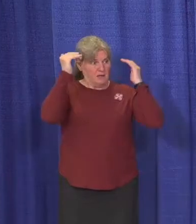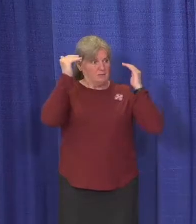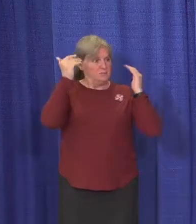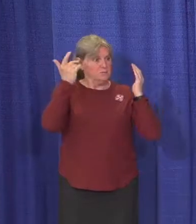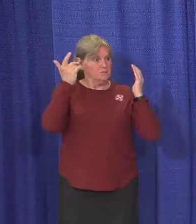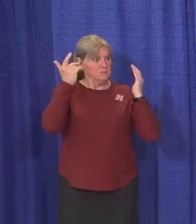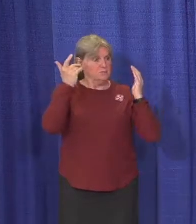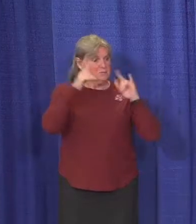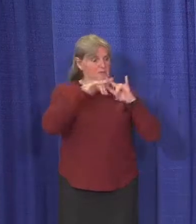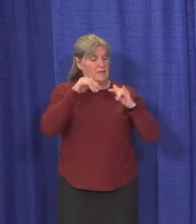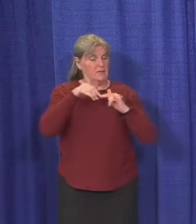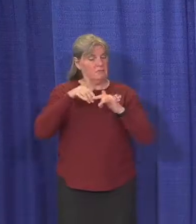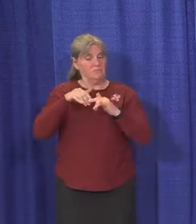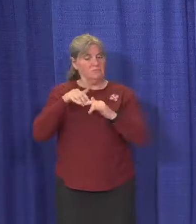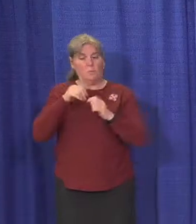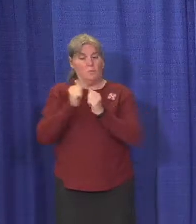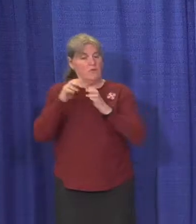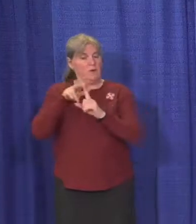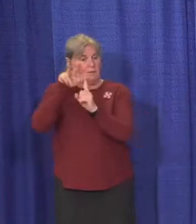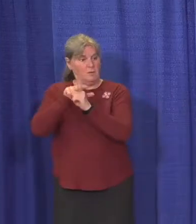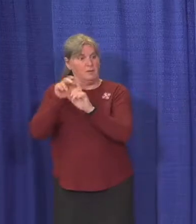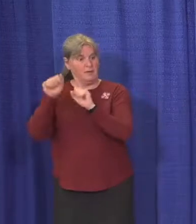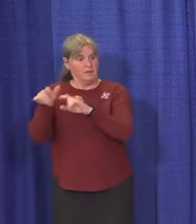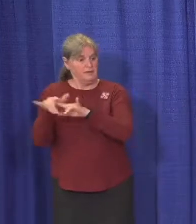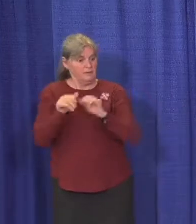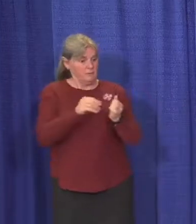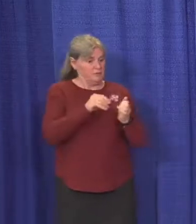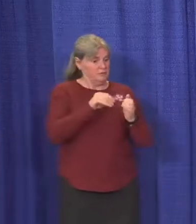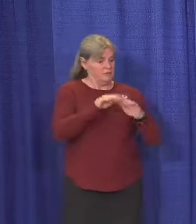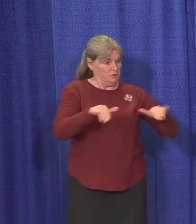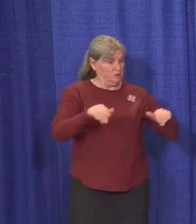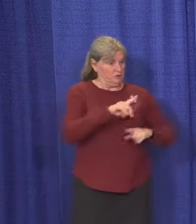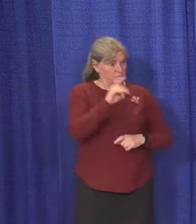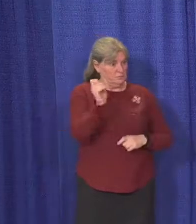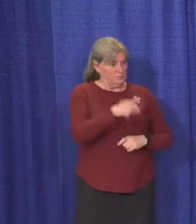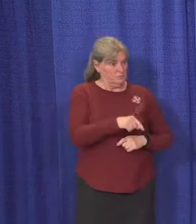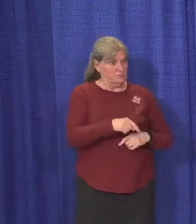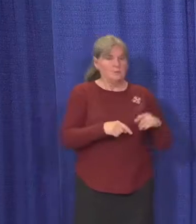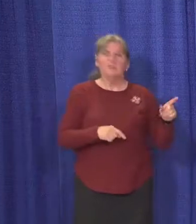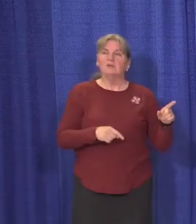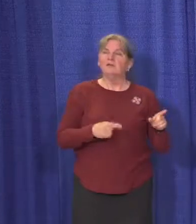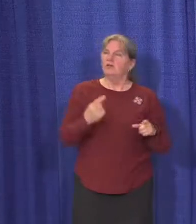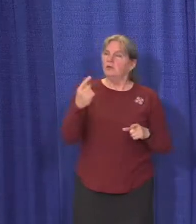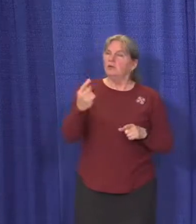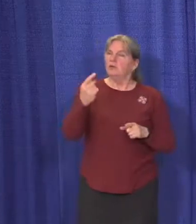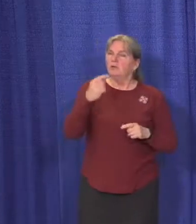as adults have?